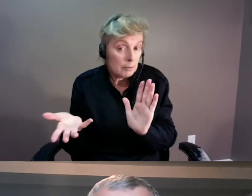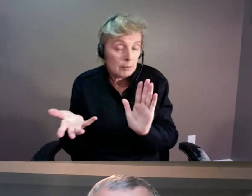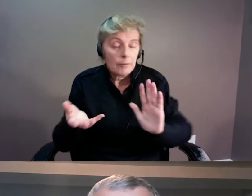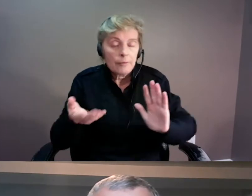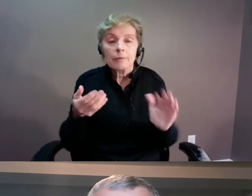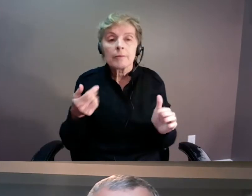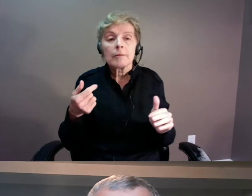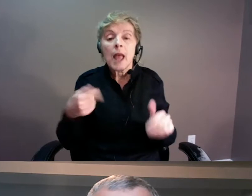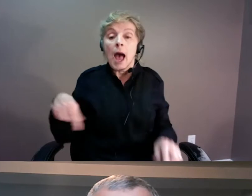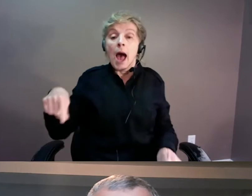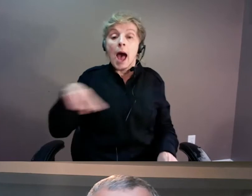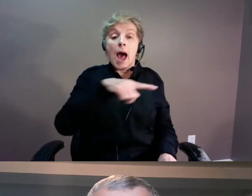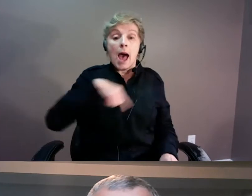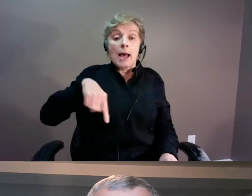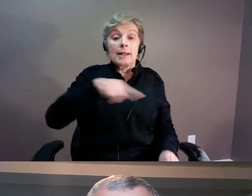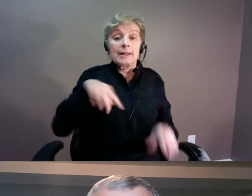us issues, and then there are them and us issues.